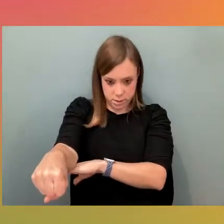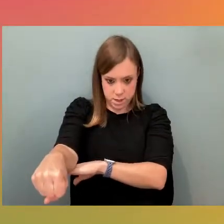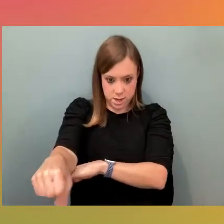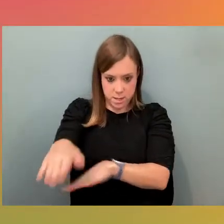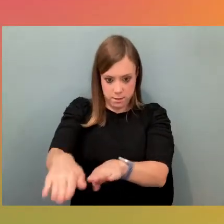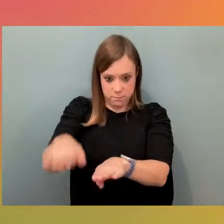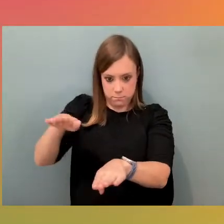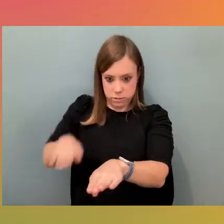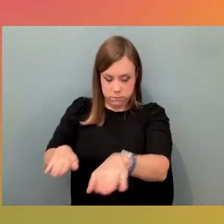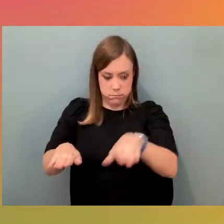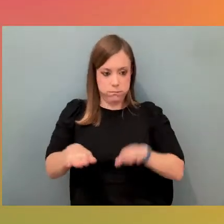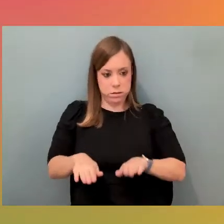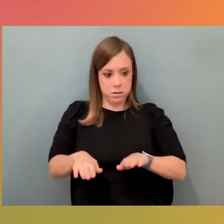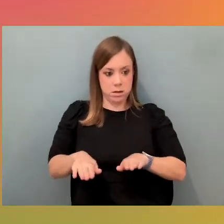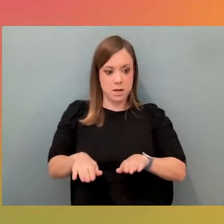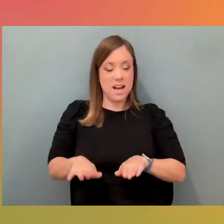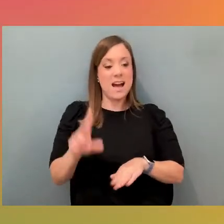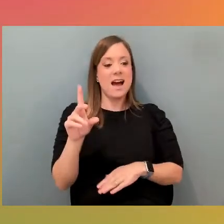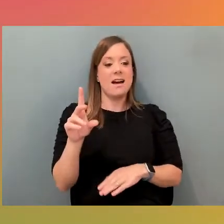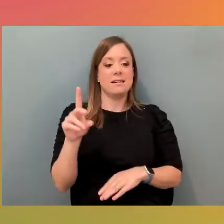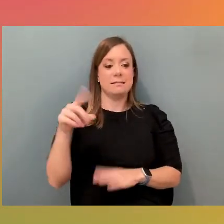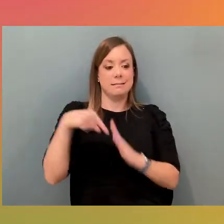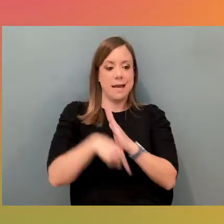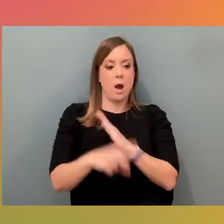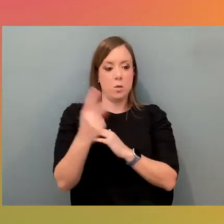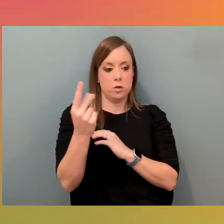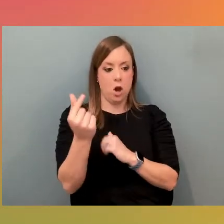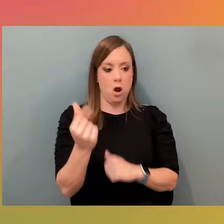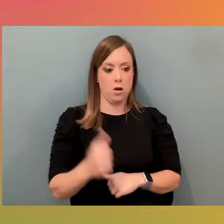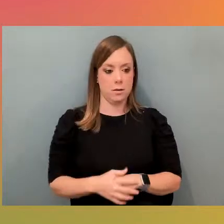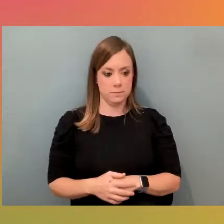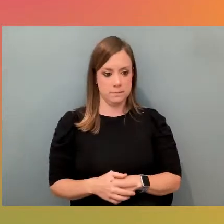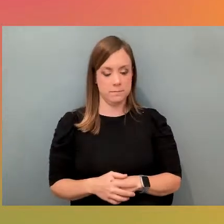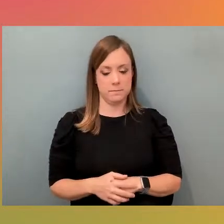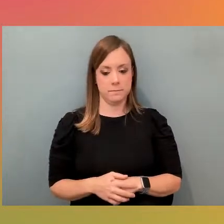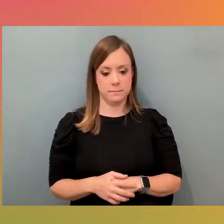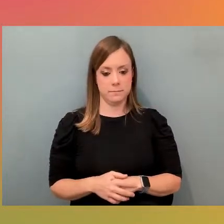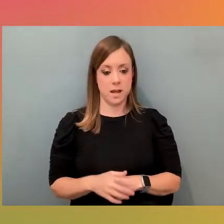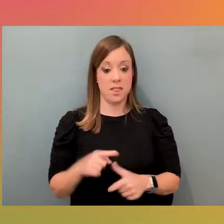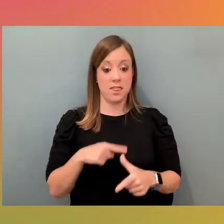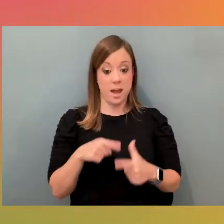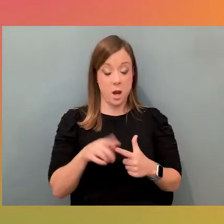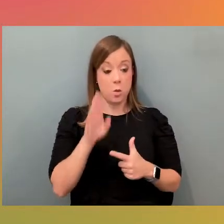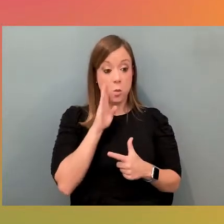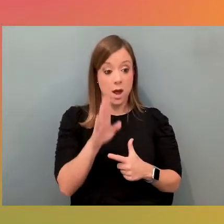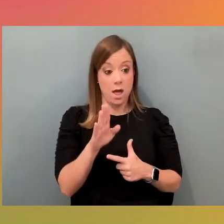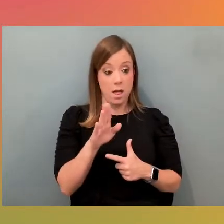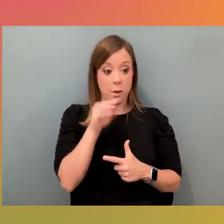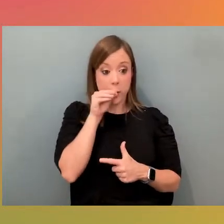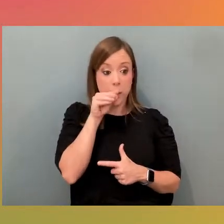WAY UP. INHALE, LIFT THE ARMS. EXHALE, FORWARD FOLD. STEP, STEP BACK DOWNWARD FACING DOG.